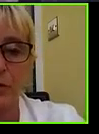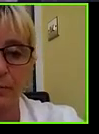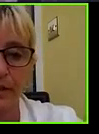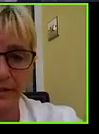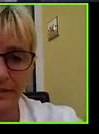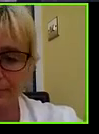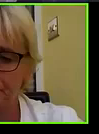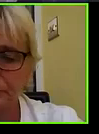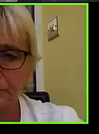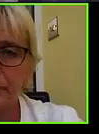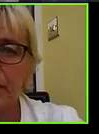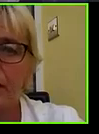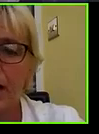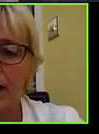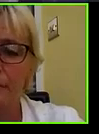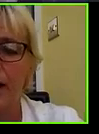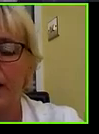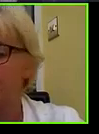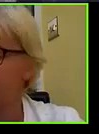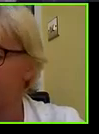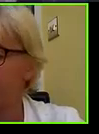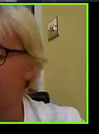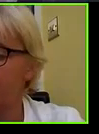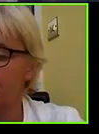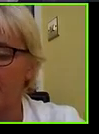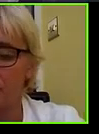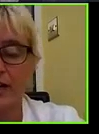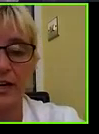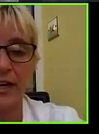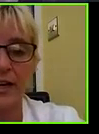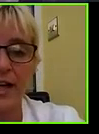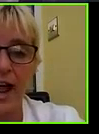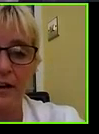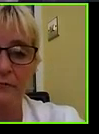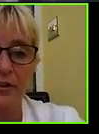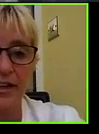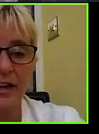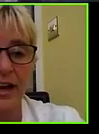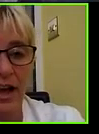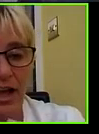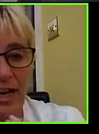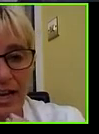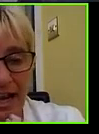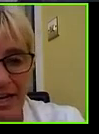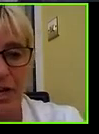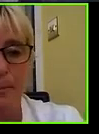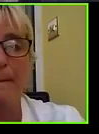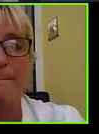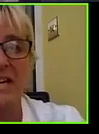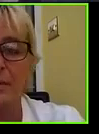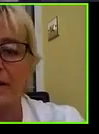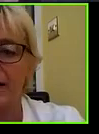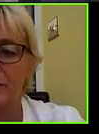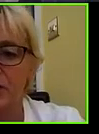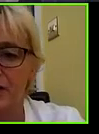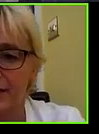equipment and so that's really everything in HMPPS which has had